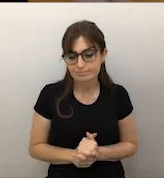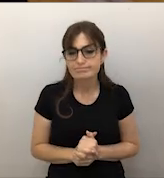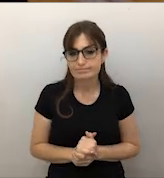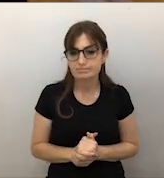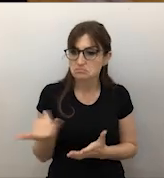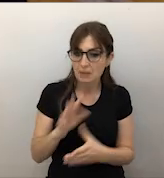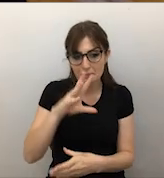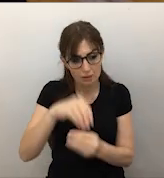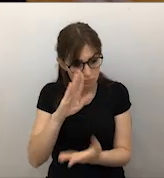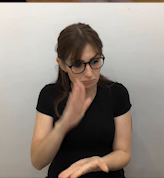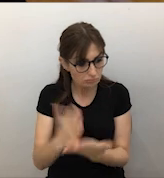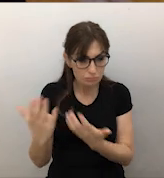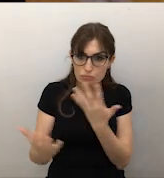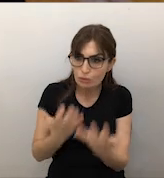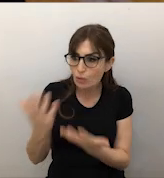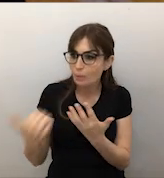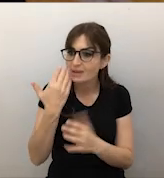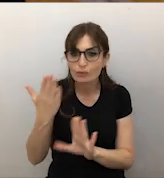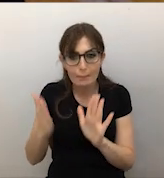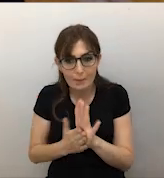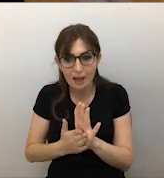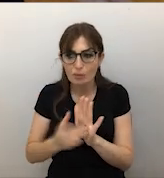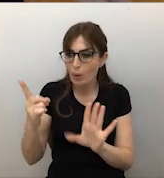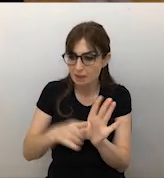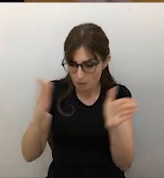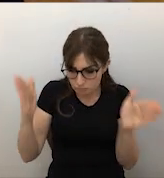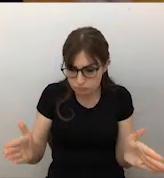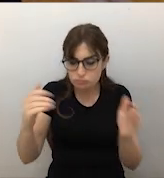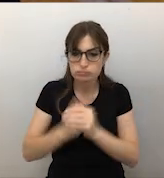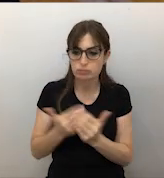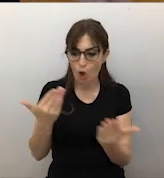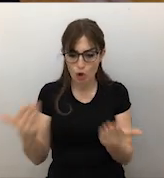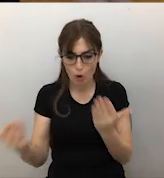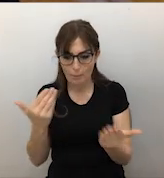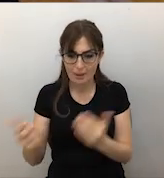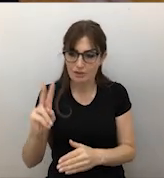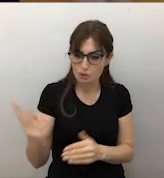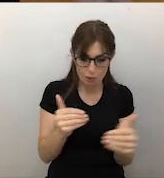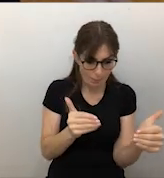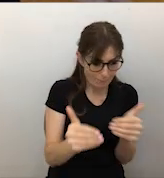They may include actual performance of the month and year to date, comparison to both the budget